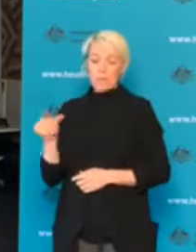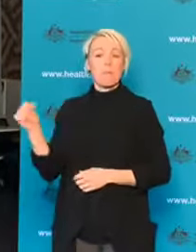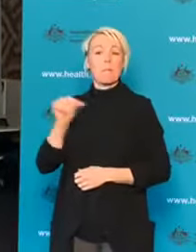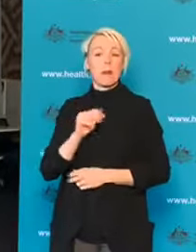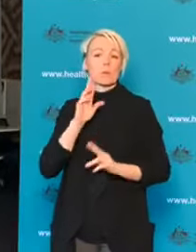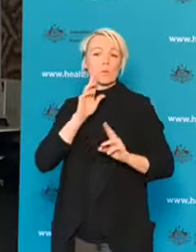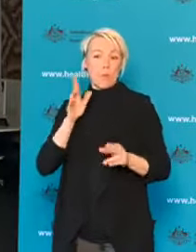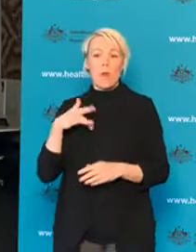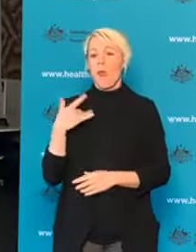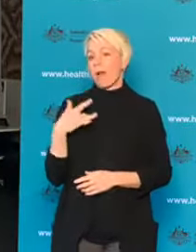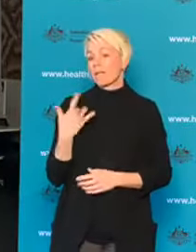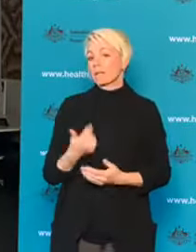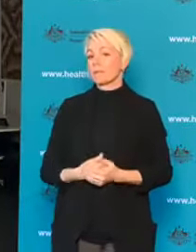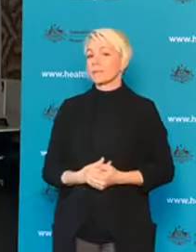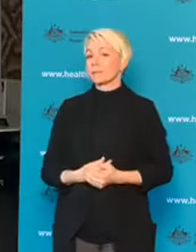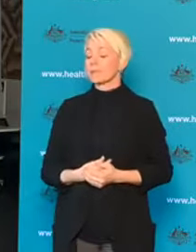Thank you any further questions?